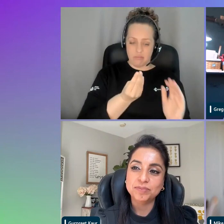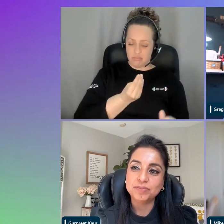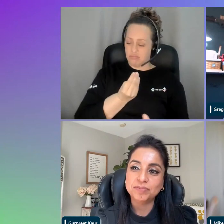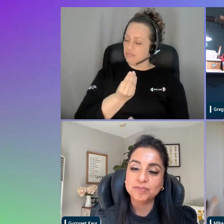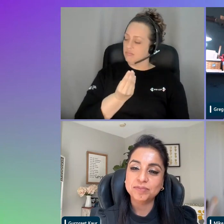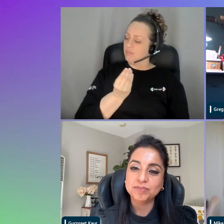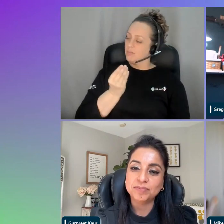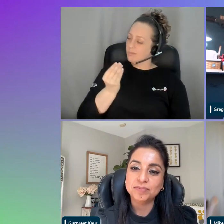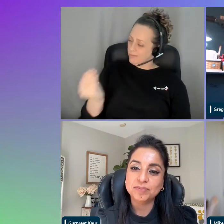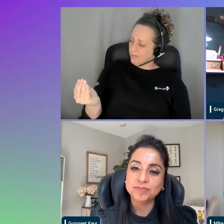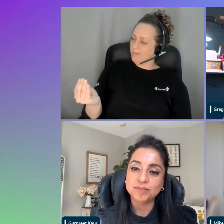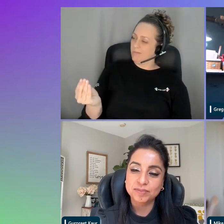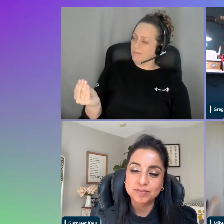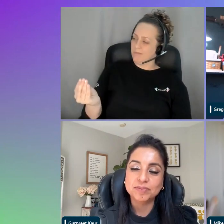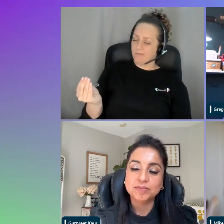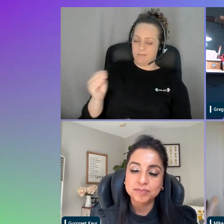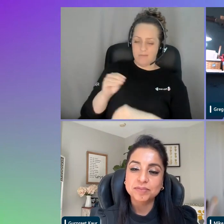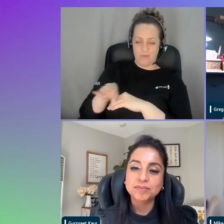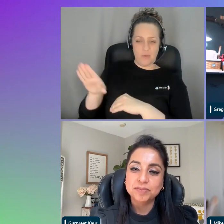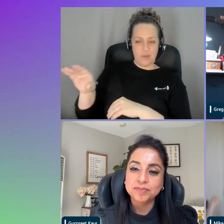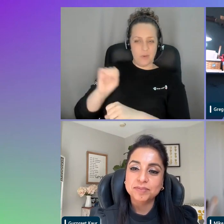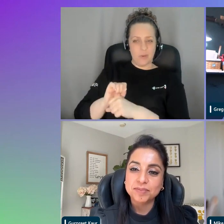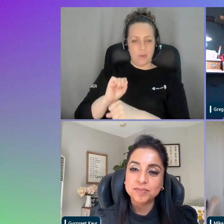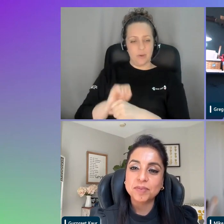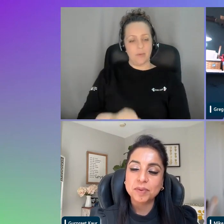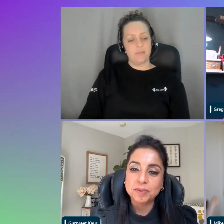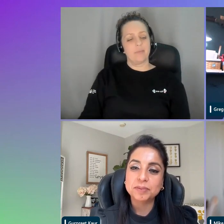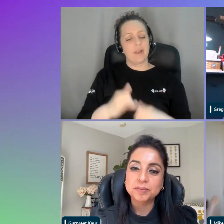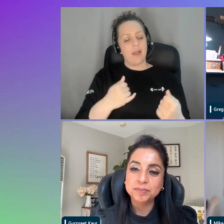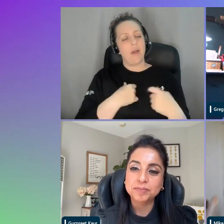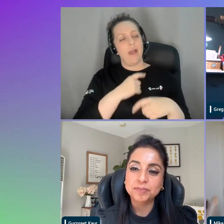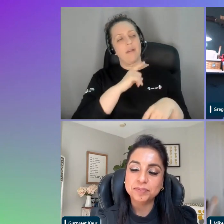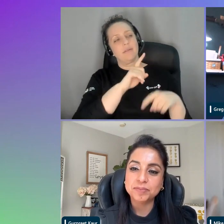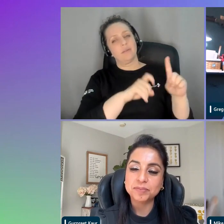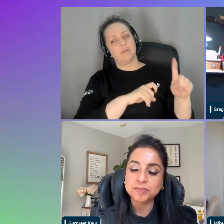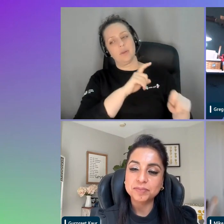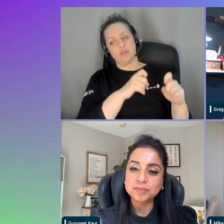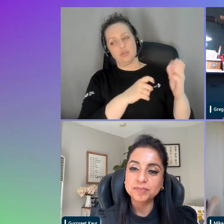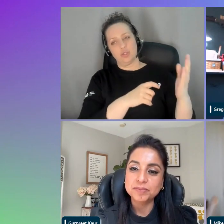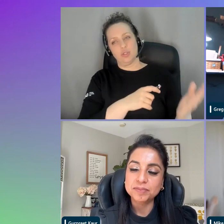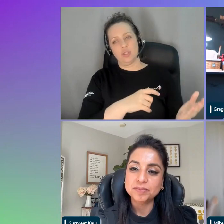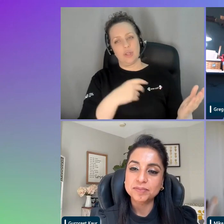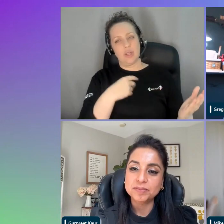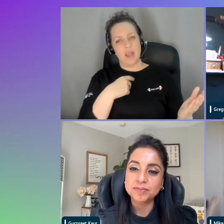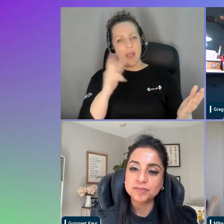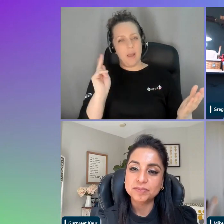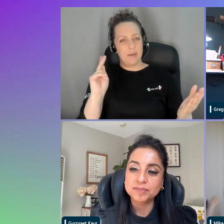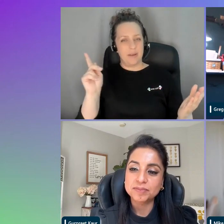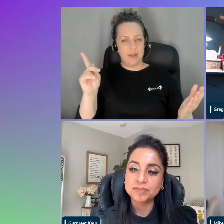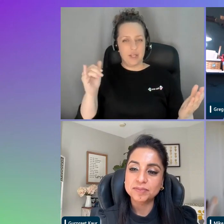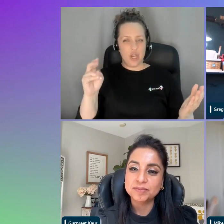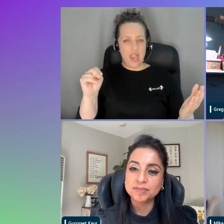to take a few of the audience questions here. And I've got Jen has been watching these for me. She's feeding them through it's